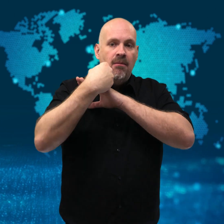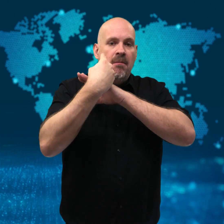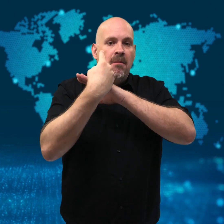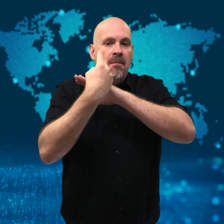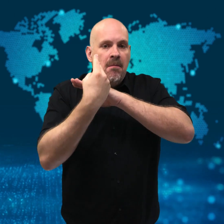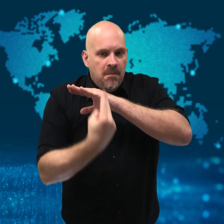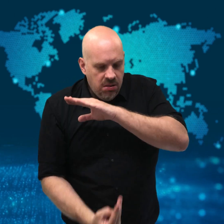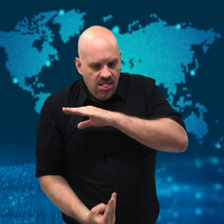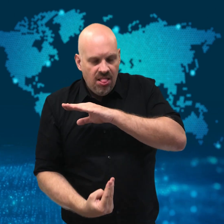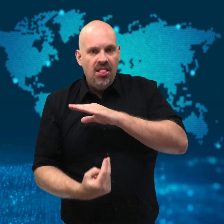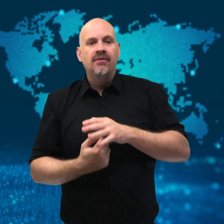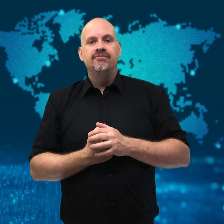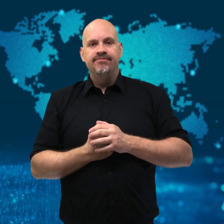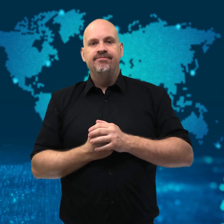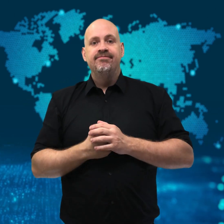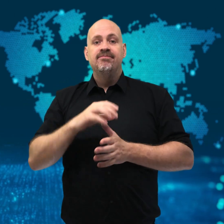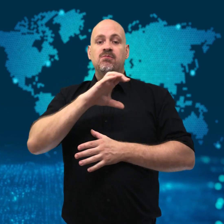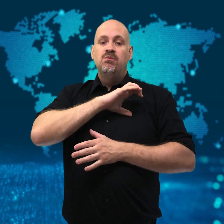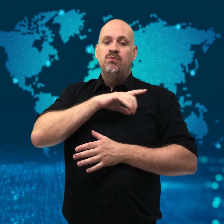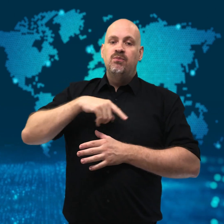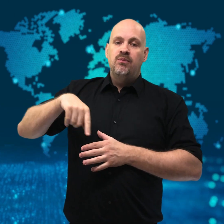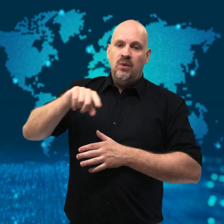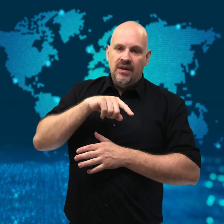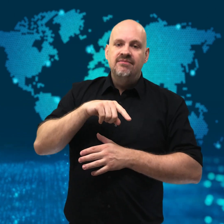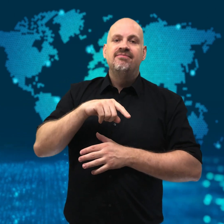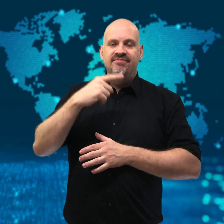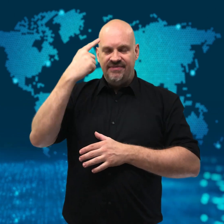but couldn’t get out.